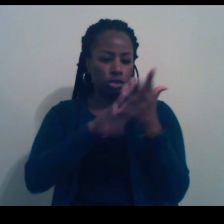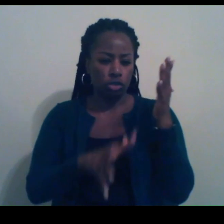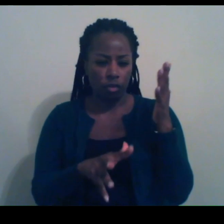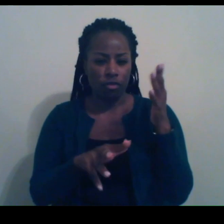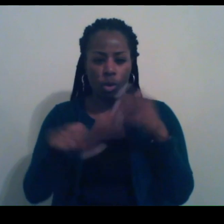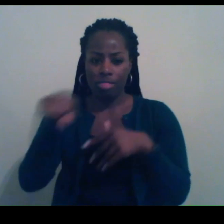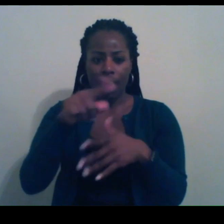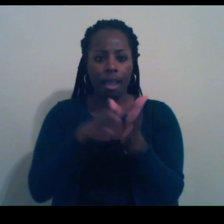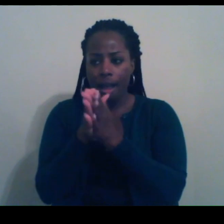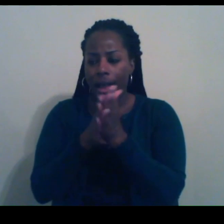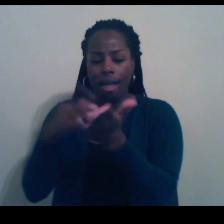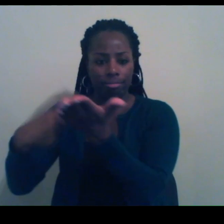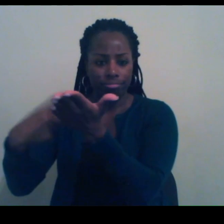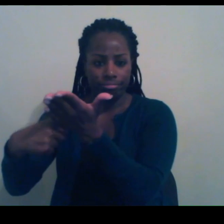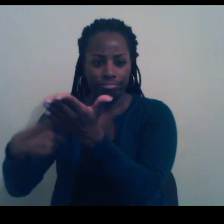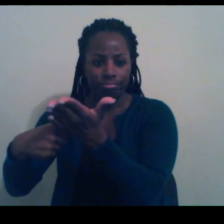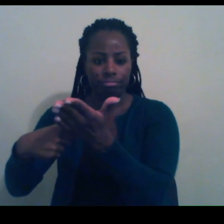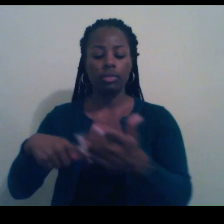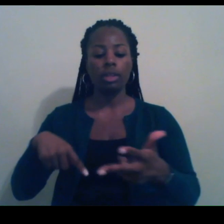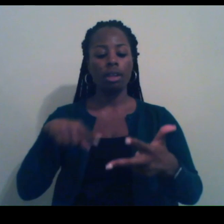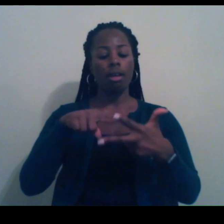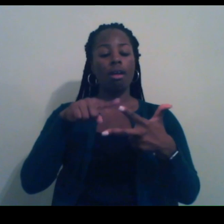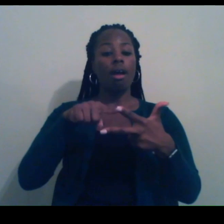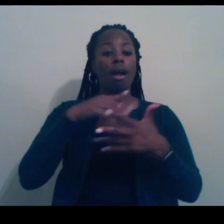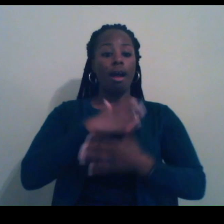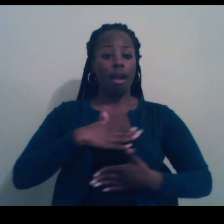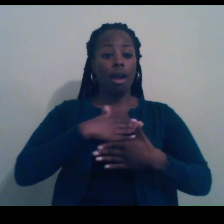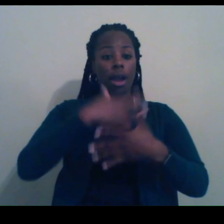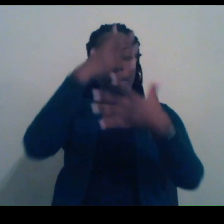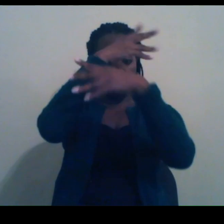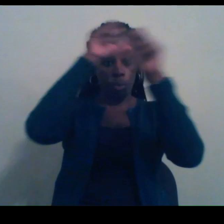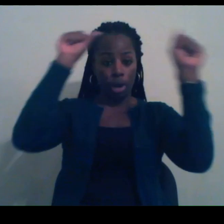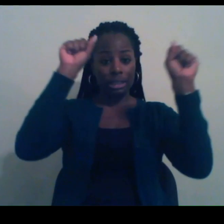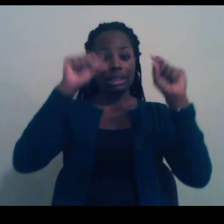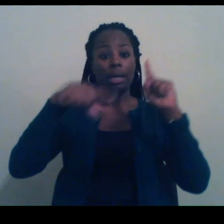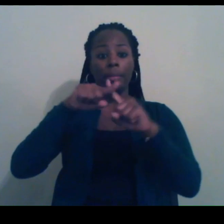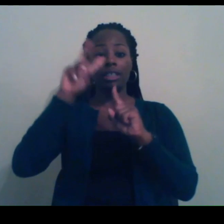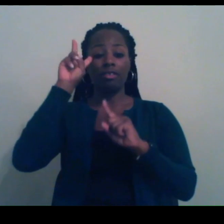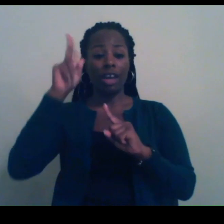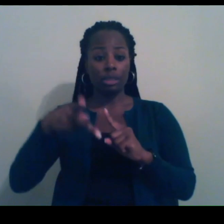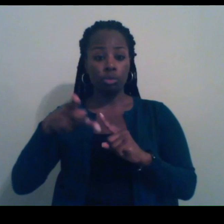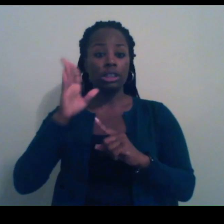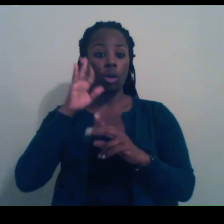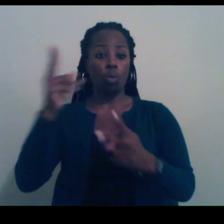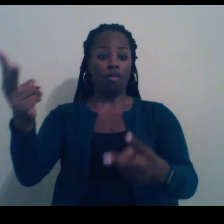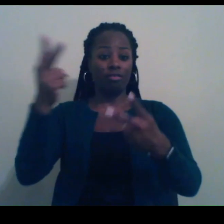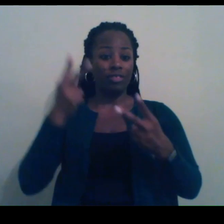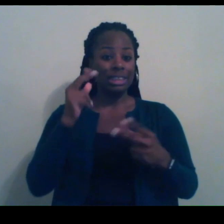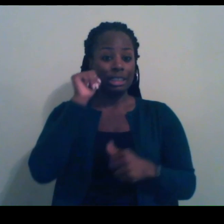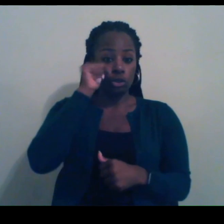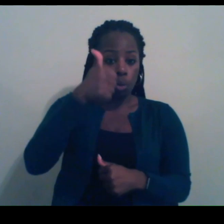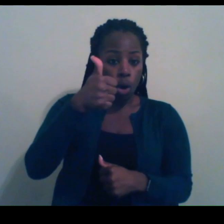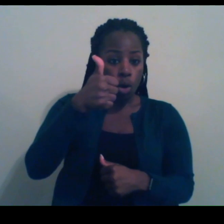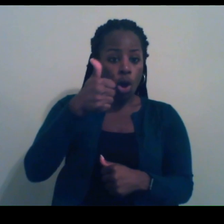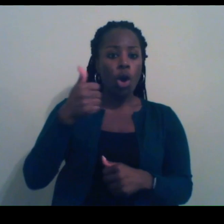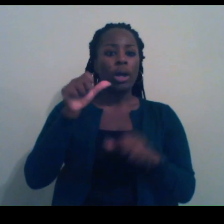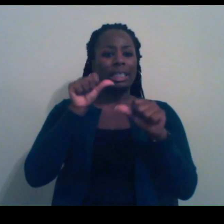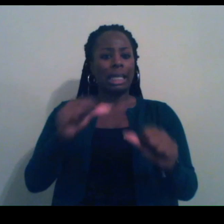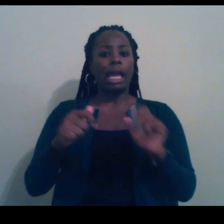president and vice president will be visiting the NIH tomorrow we're gonna have the opportunity to show them firsthand in real-time the kinds of